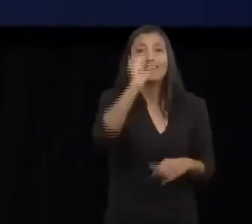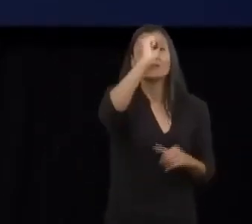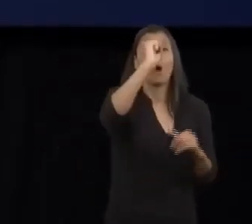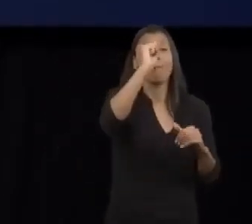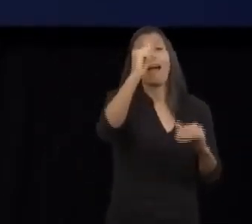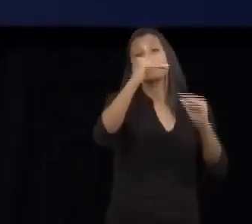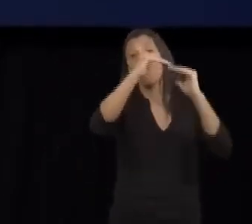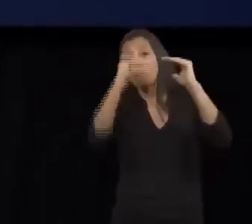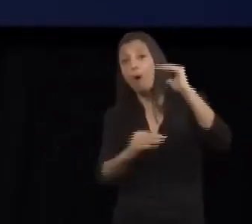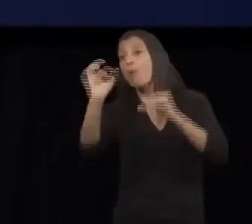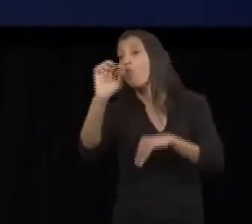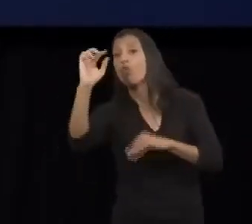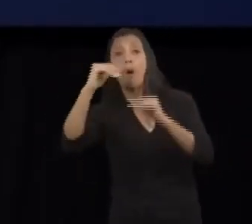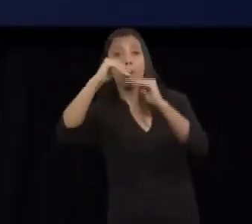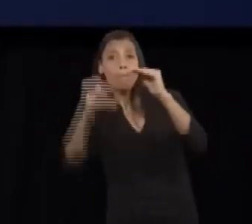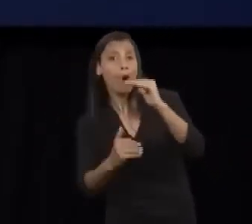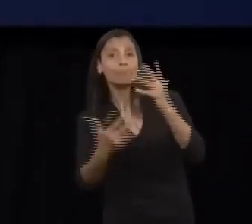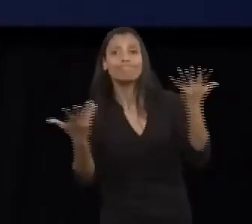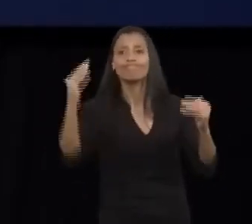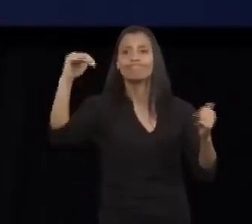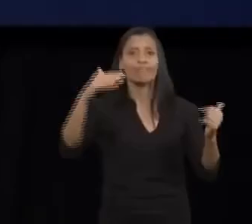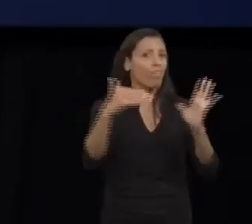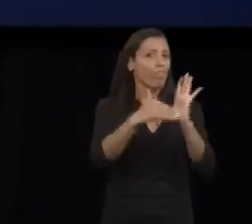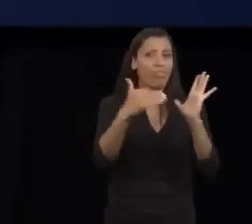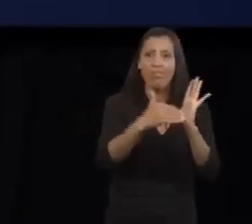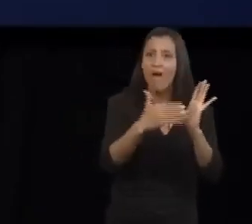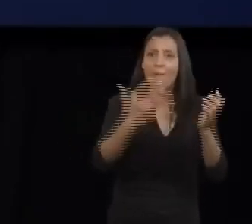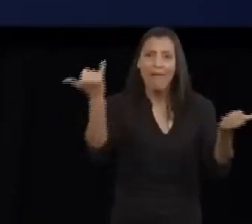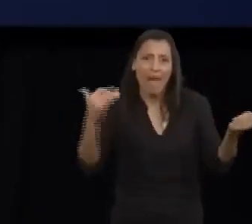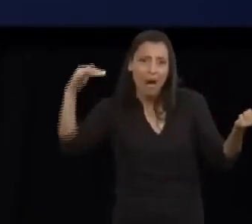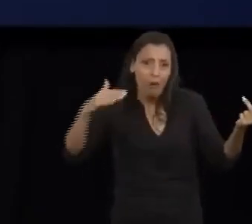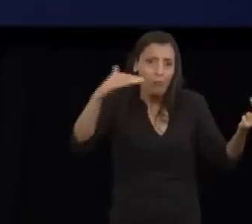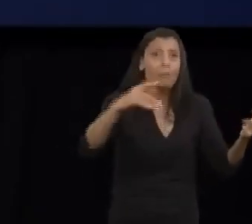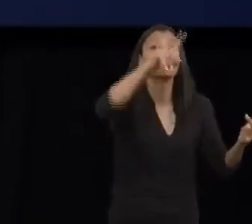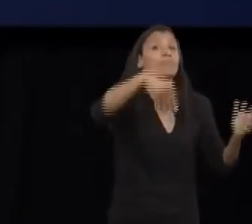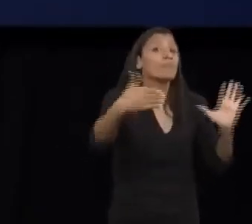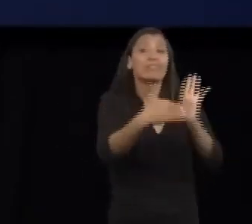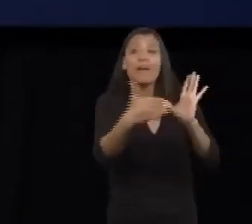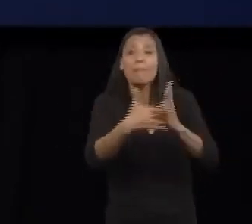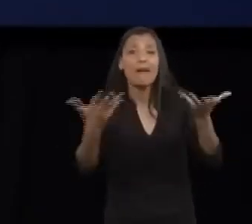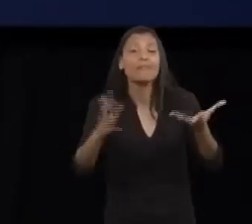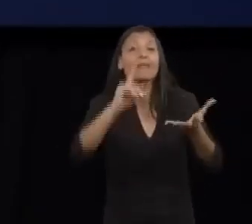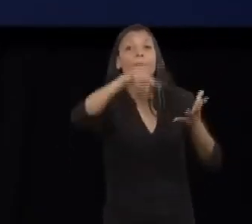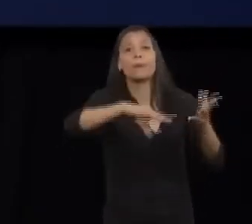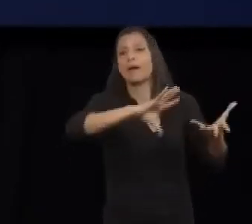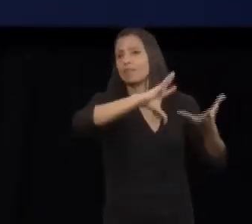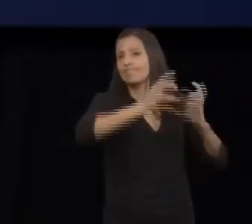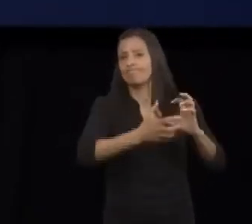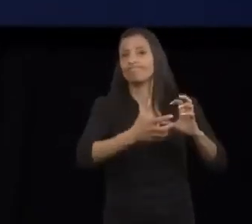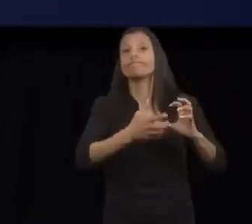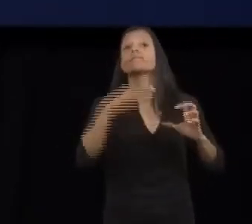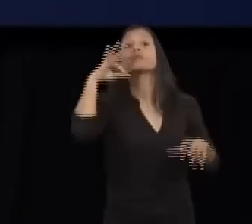because it basically implies the destruction of the real wage.